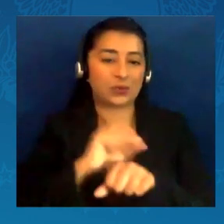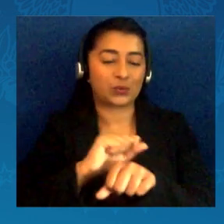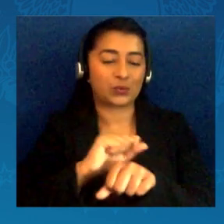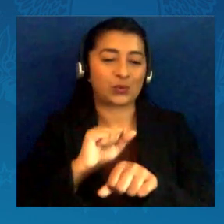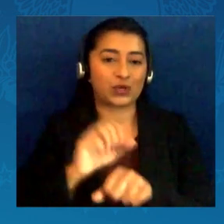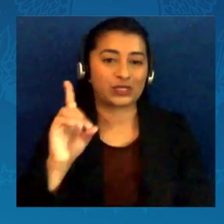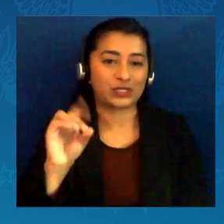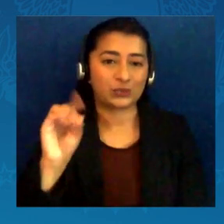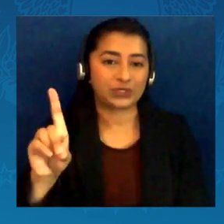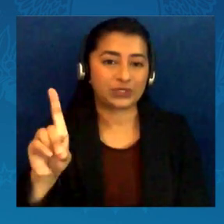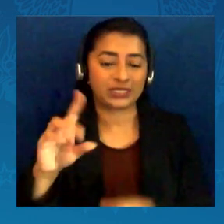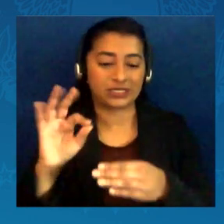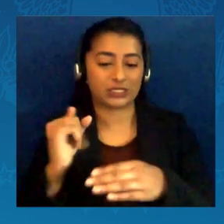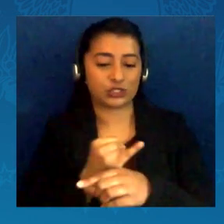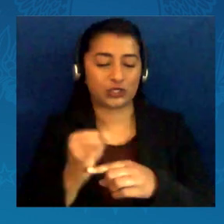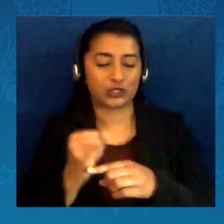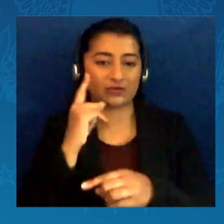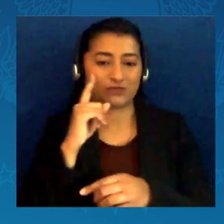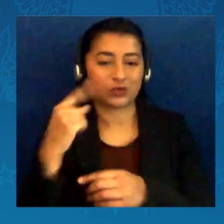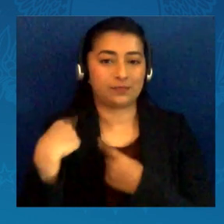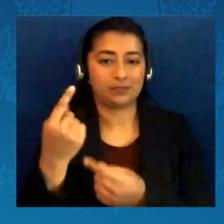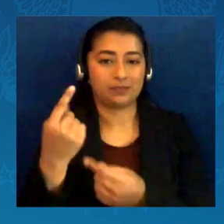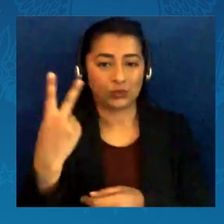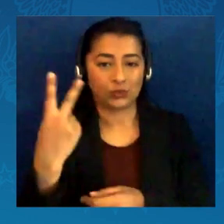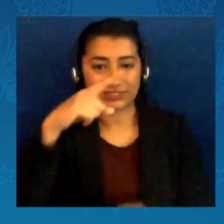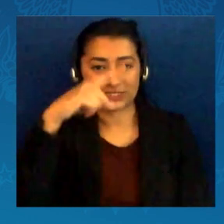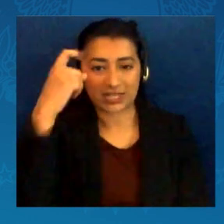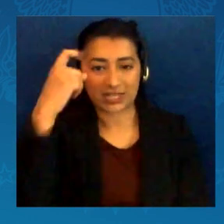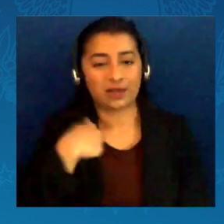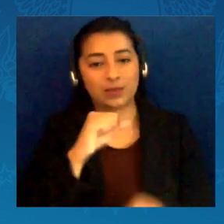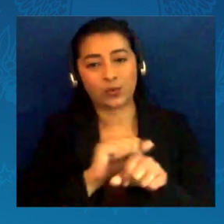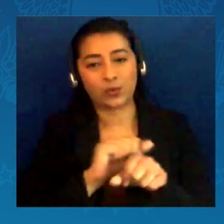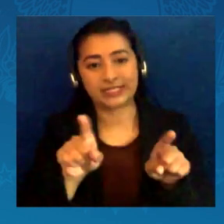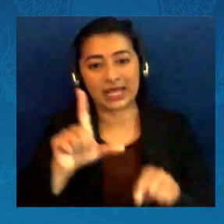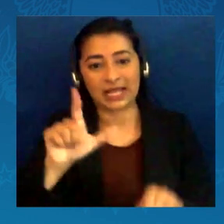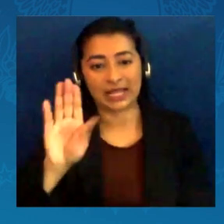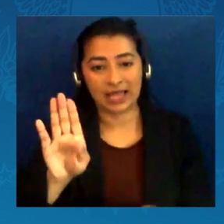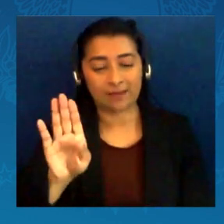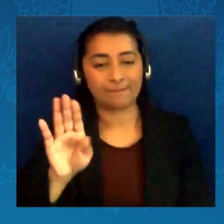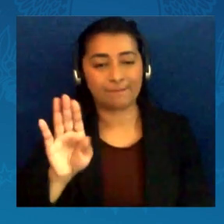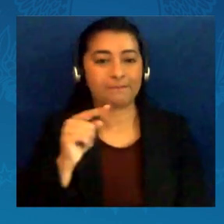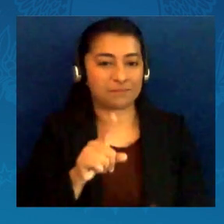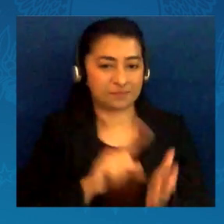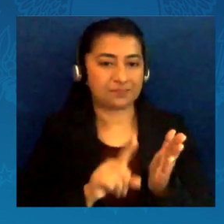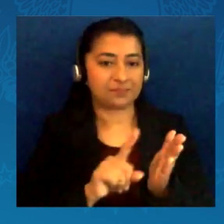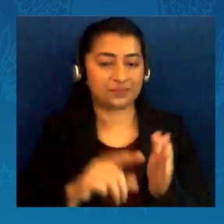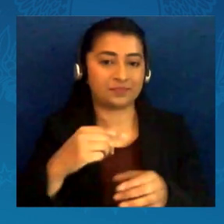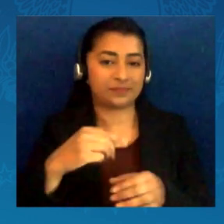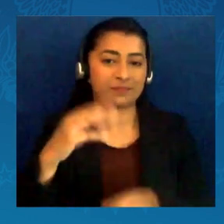So I've been working with the same laboratory research lab in Maryland. And like I said earlier, we're working on bailable